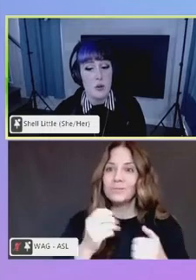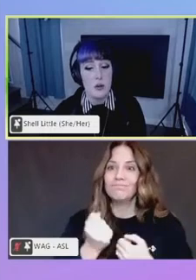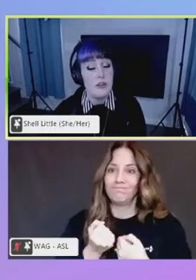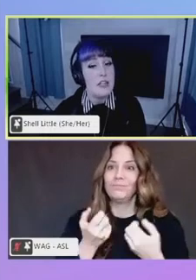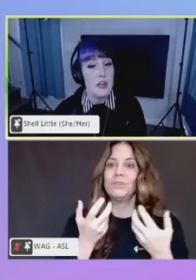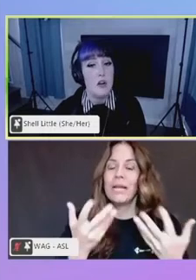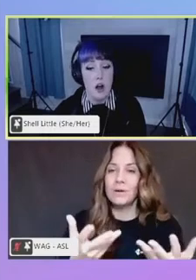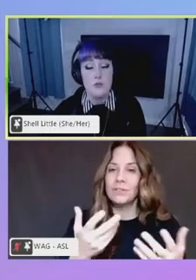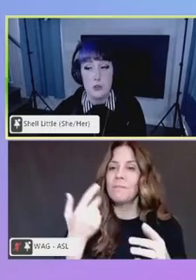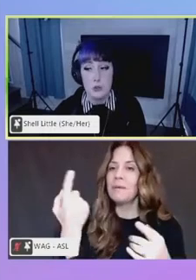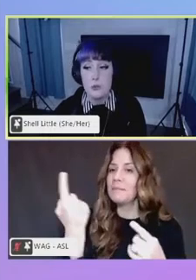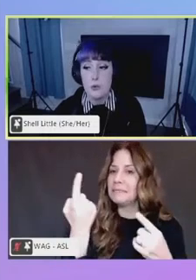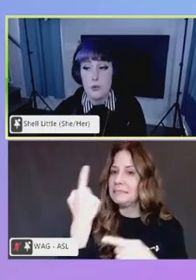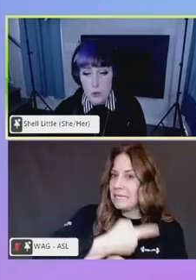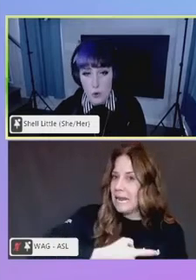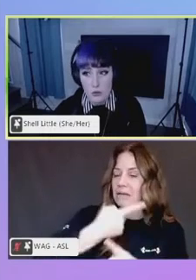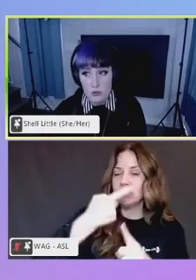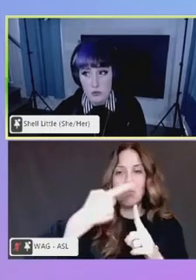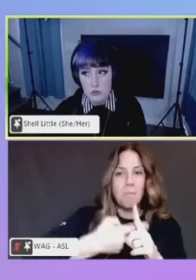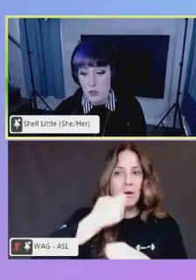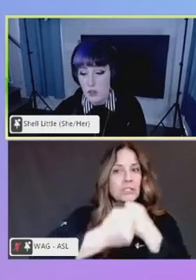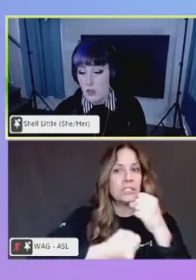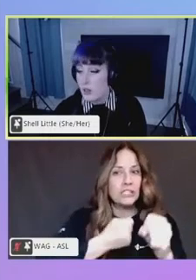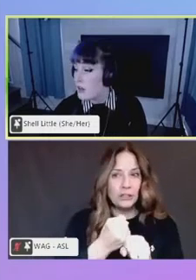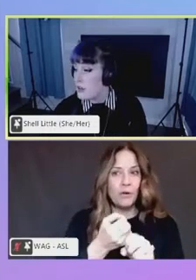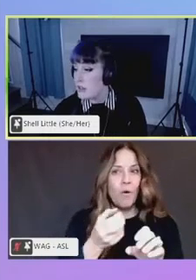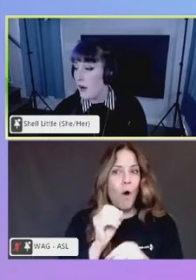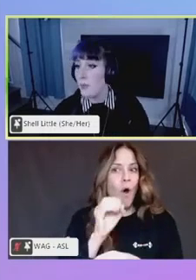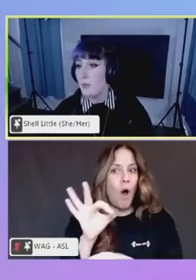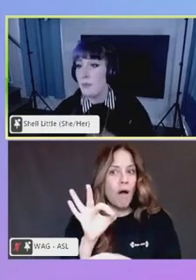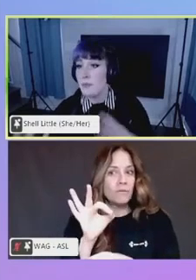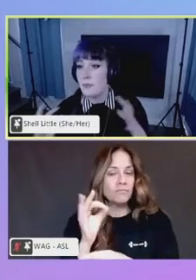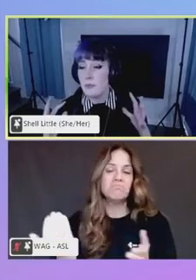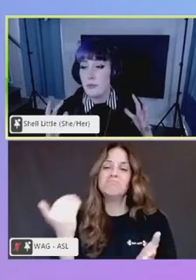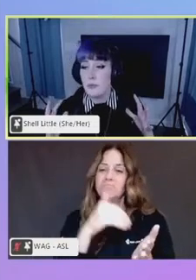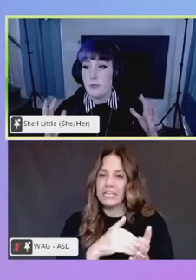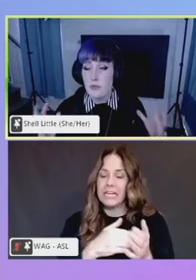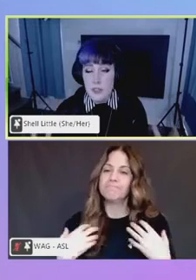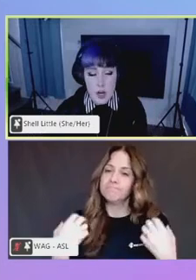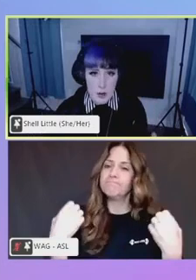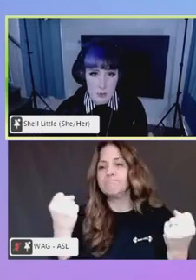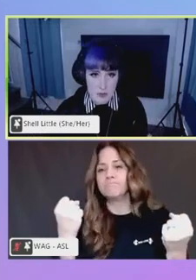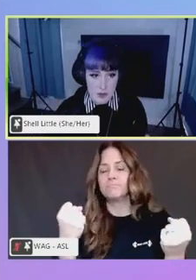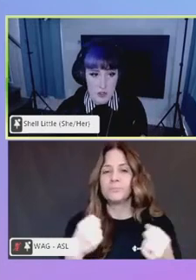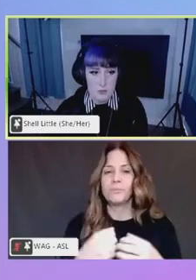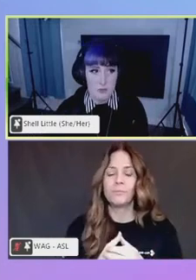the stories you hear, the backlash from peoples who have no clue, will all literally take a toll on you.